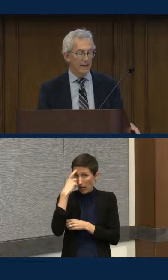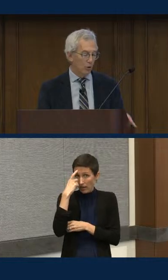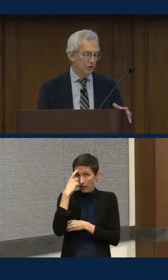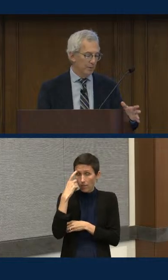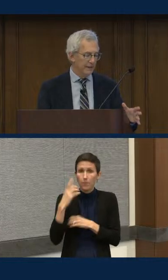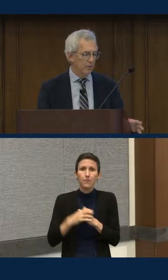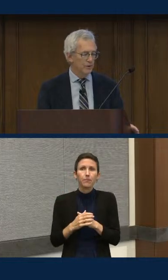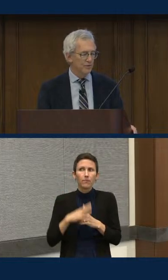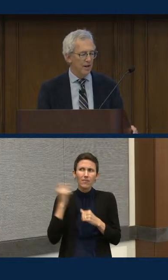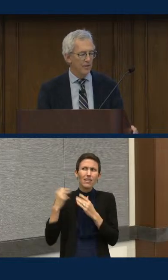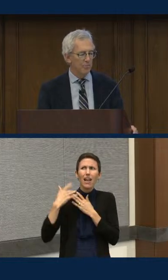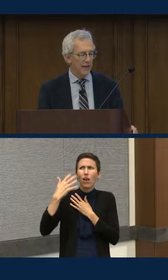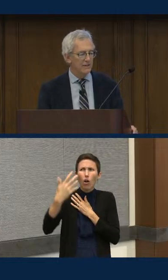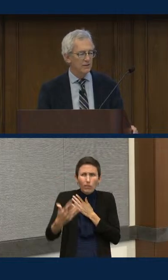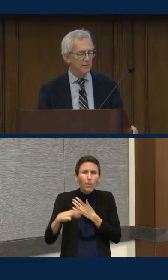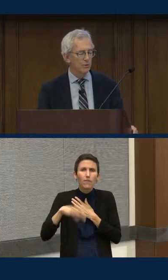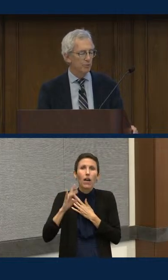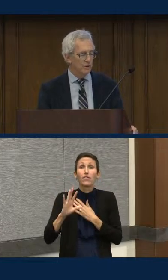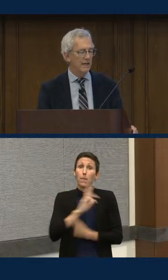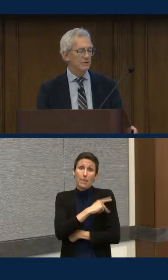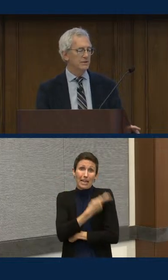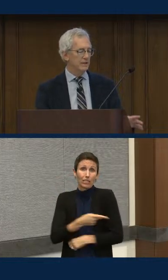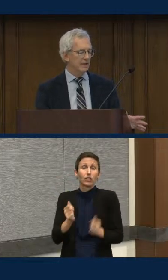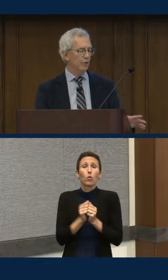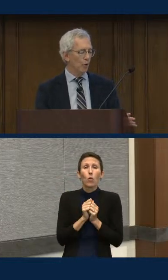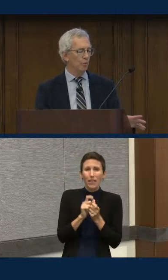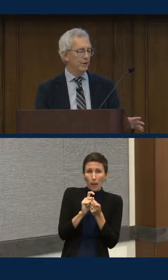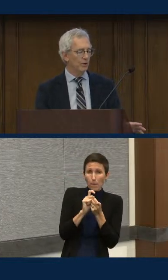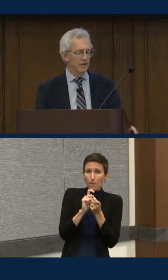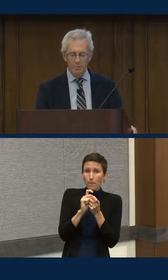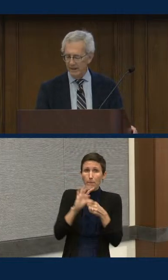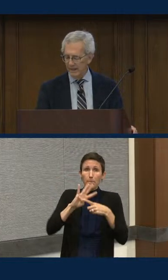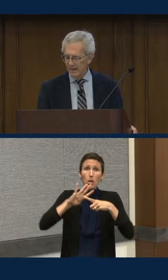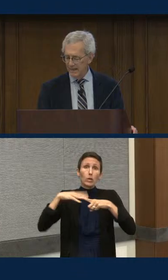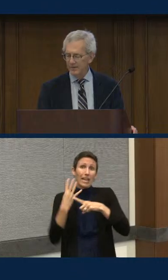found that patients with